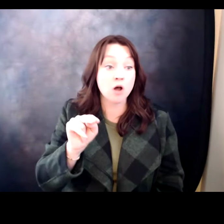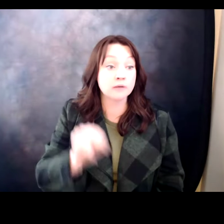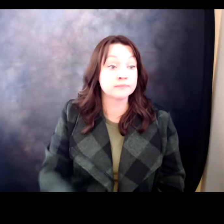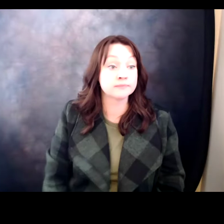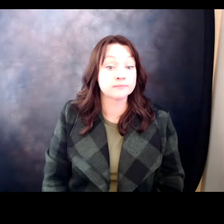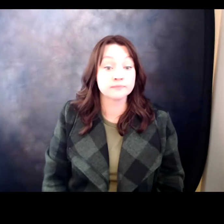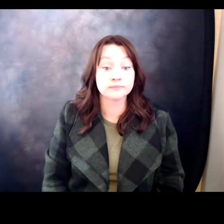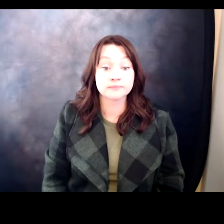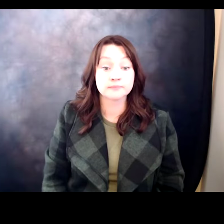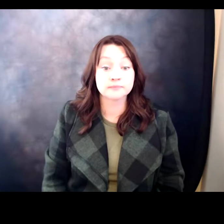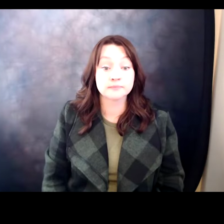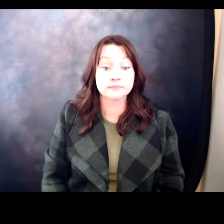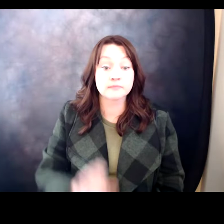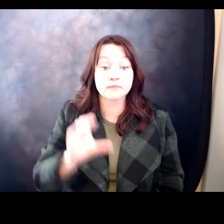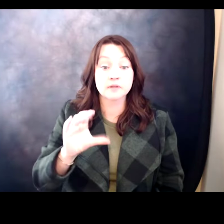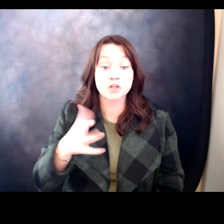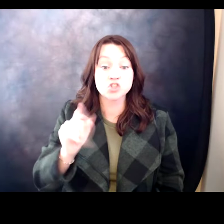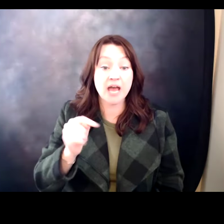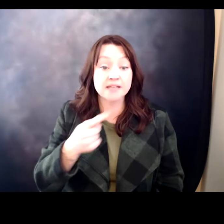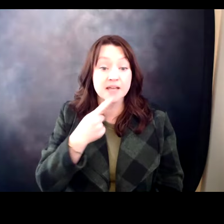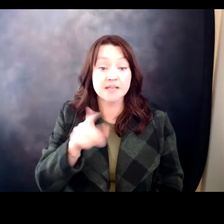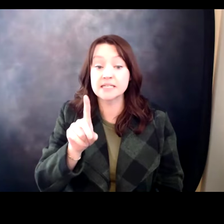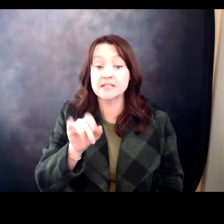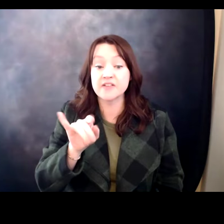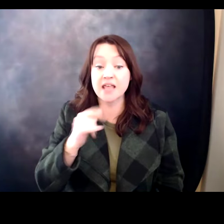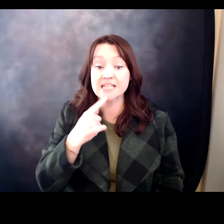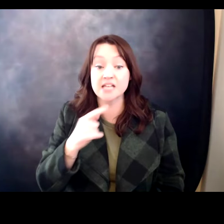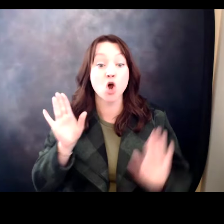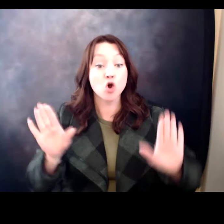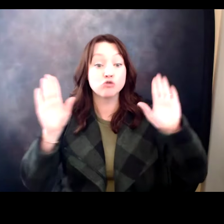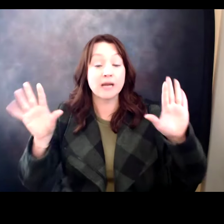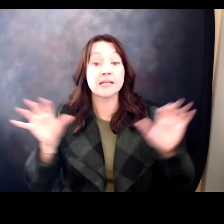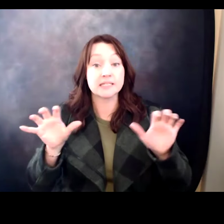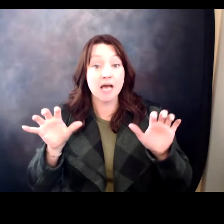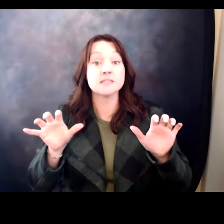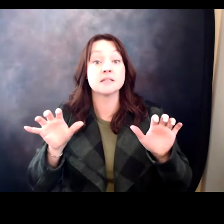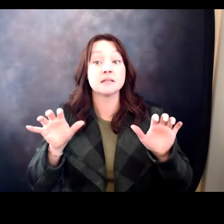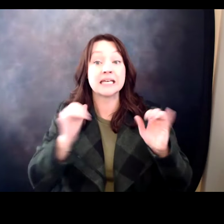in the in the chat? Dvita says great. He does individuals in small classes. Cara